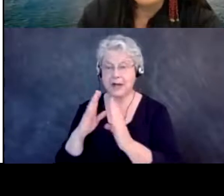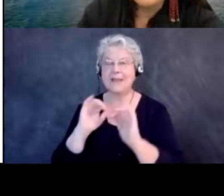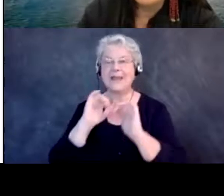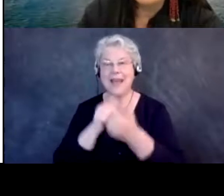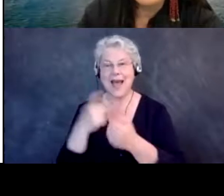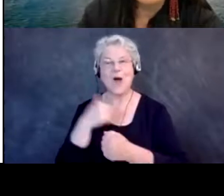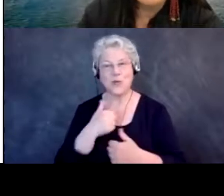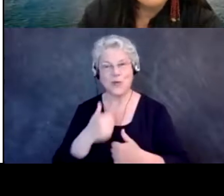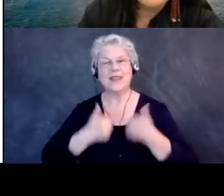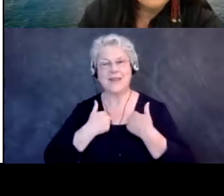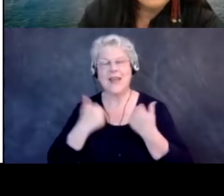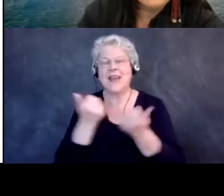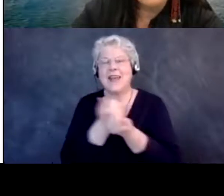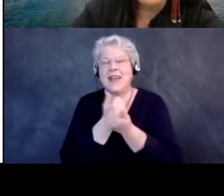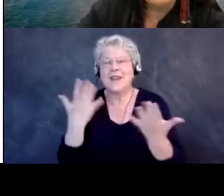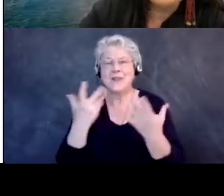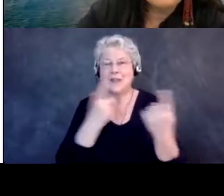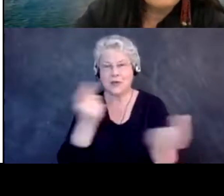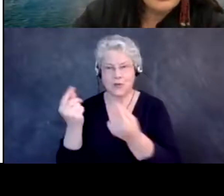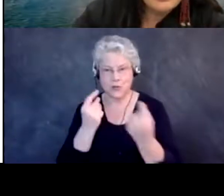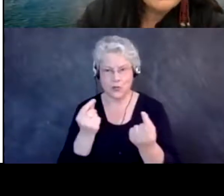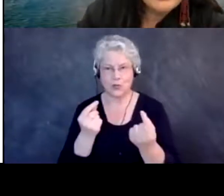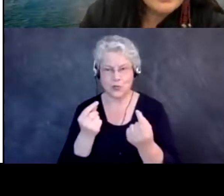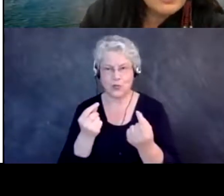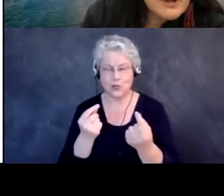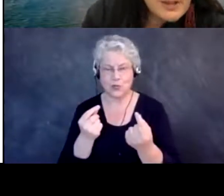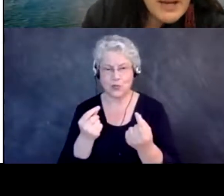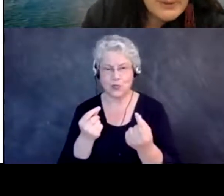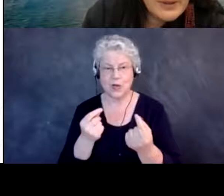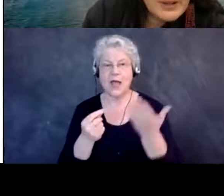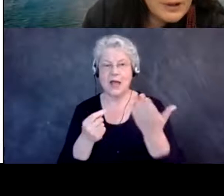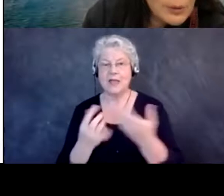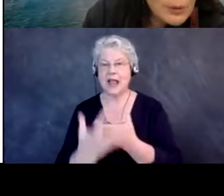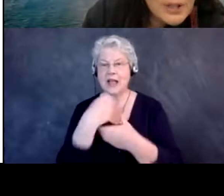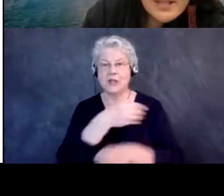encompasses everything that we do. So, this includes empowering our youth, protecting